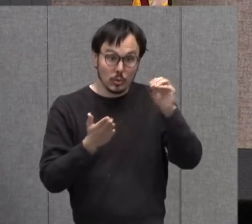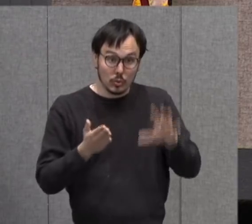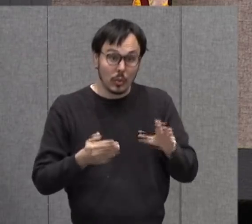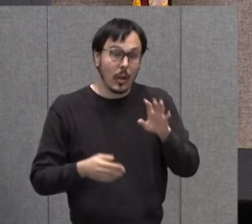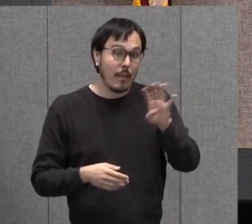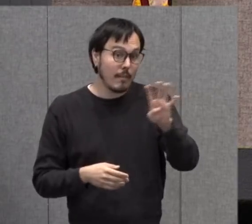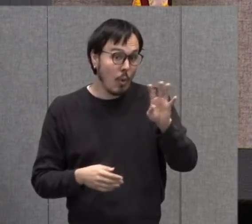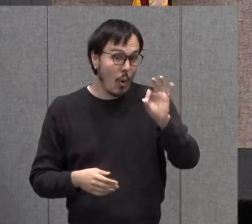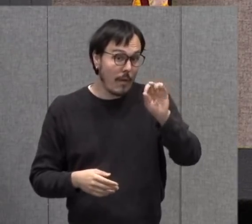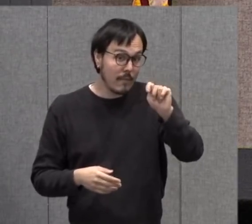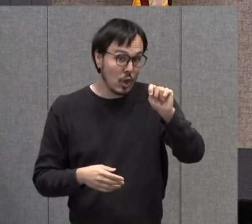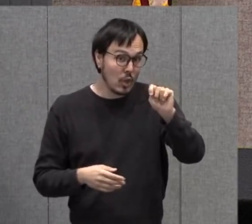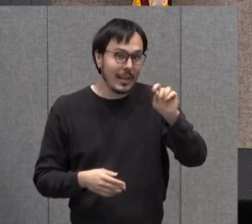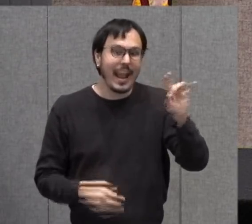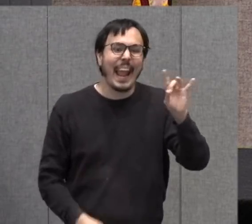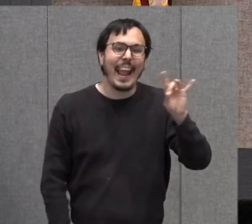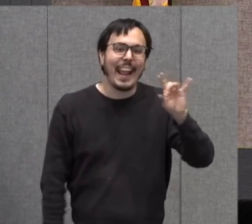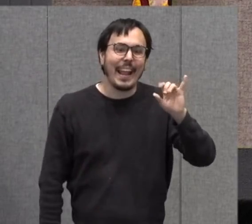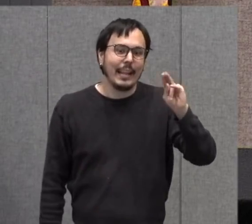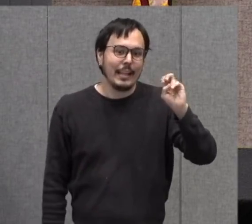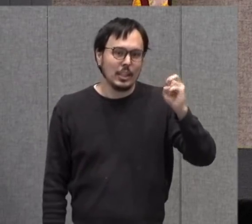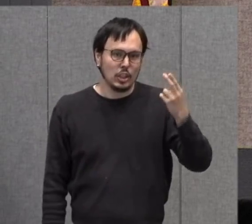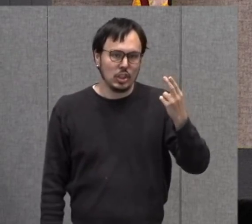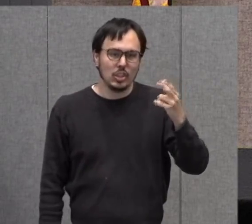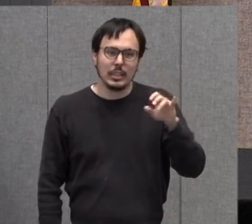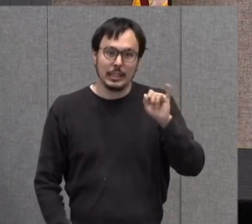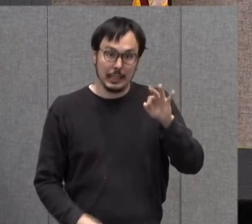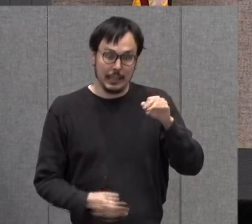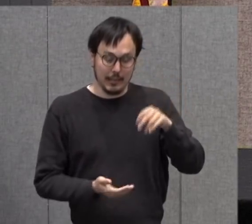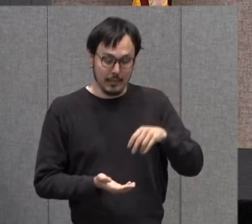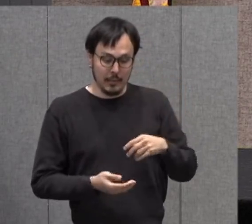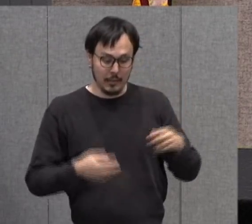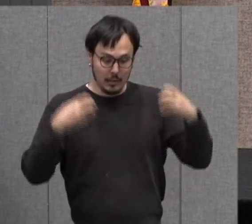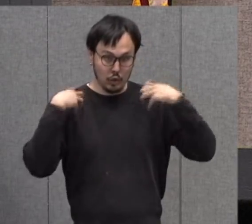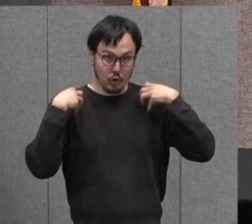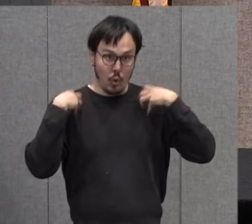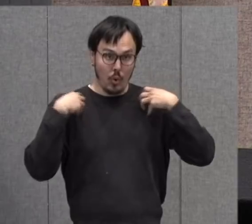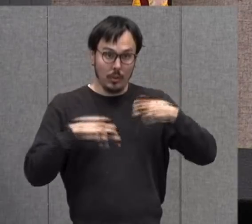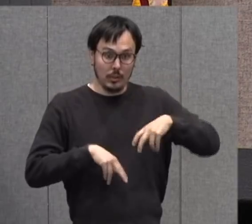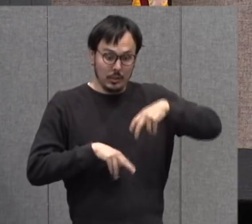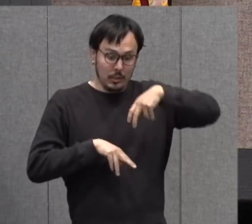And so, they figured since they're standing on each other's shoulders, you take off maybe about eight inches.